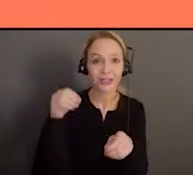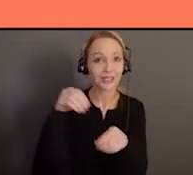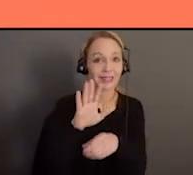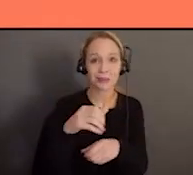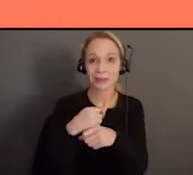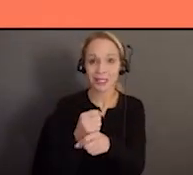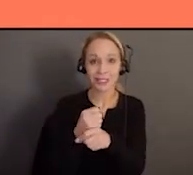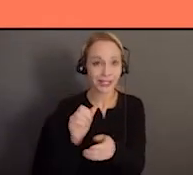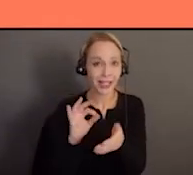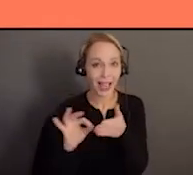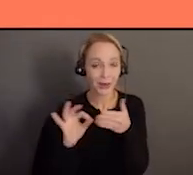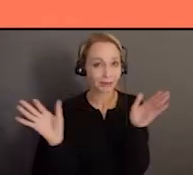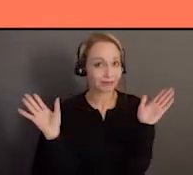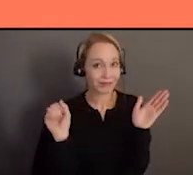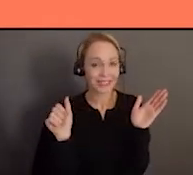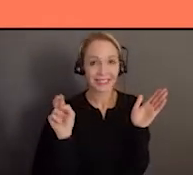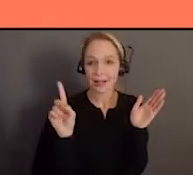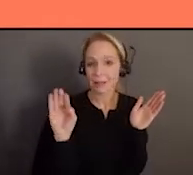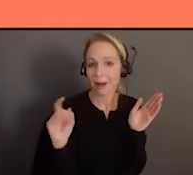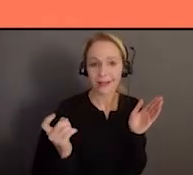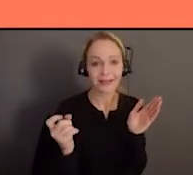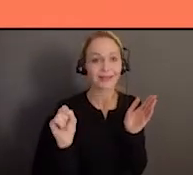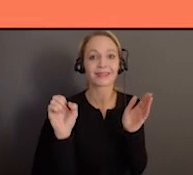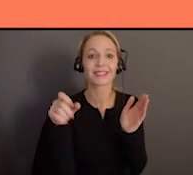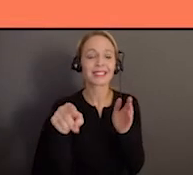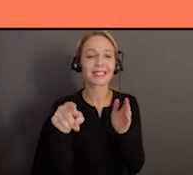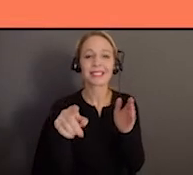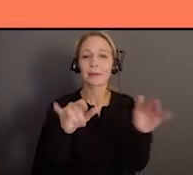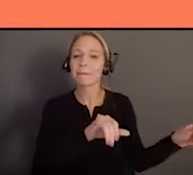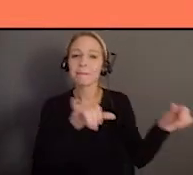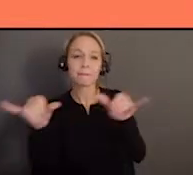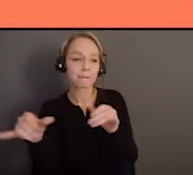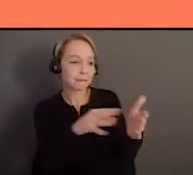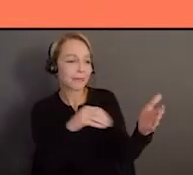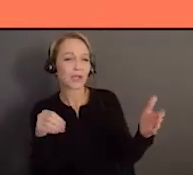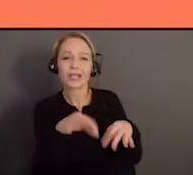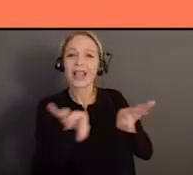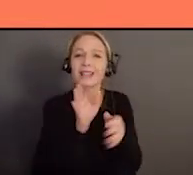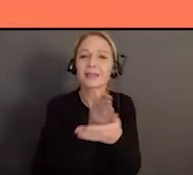CREATED IN THE ACCOUNT, SANDBOXES MIRRORS ACCESS OF